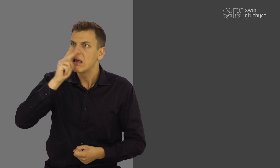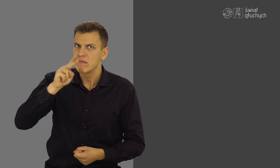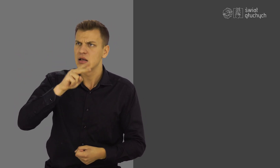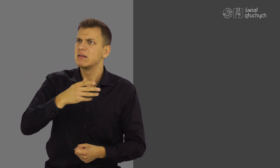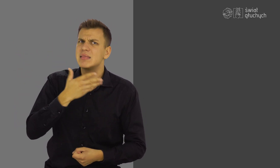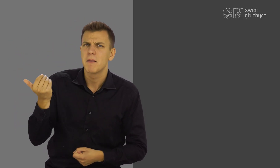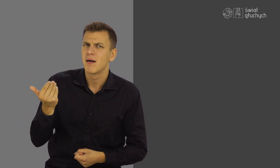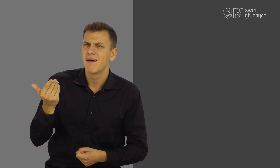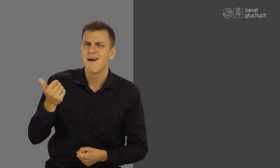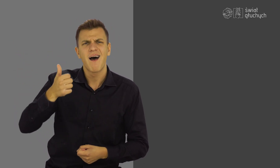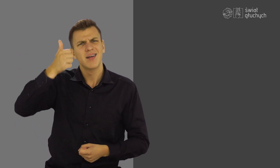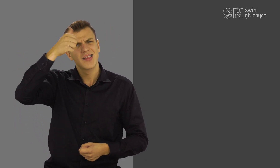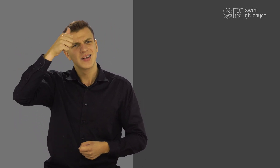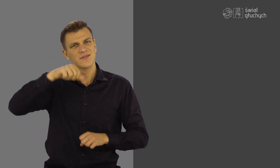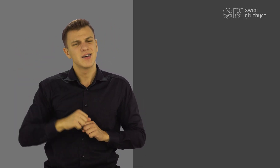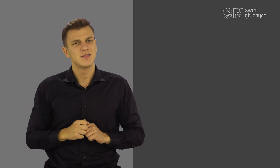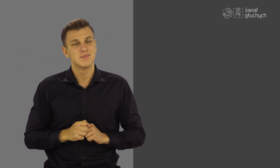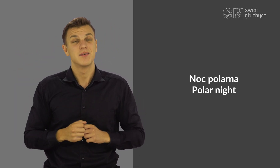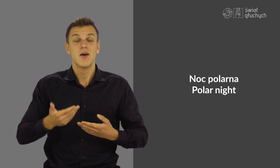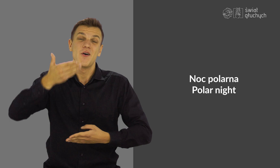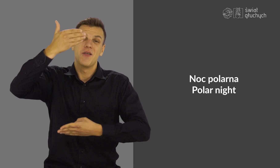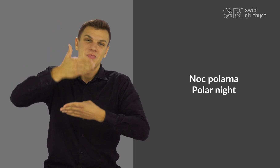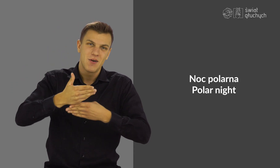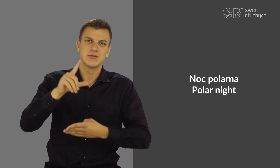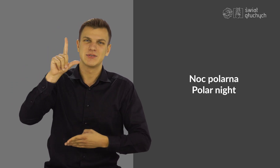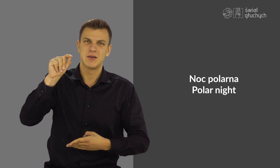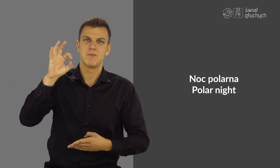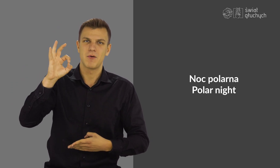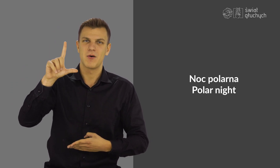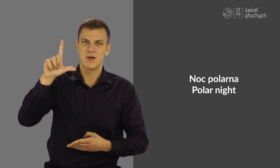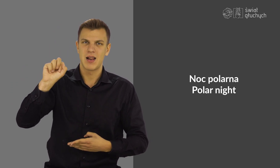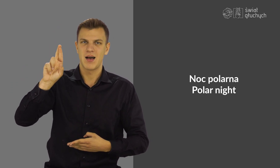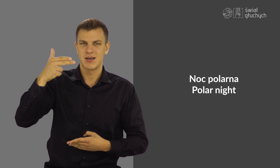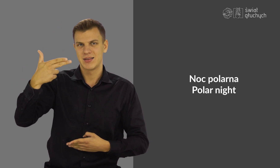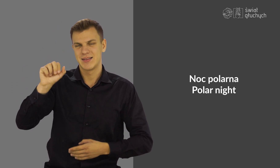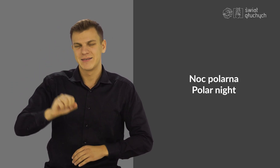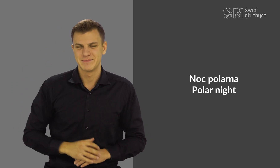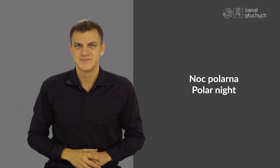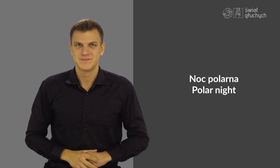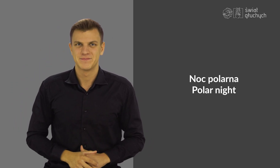is a phenomenon when there is no Sun for at least 24 hours.